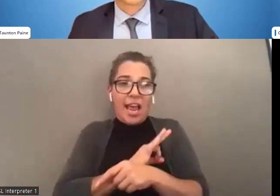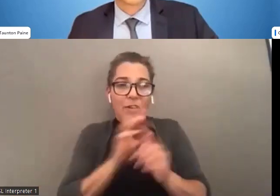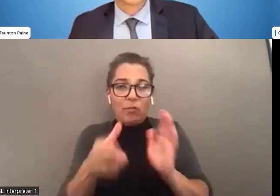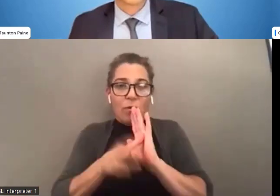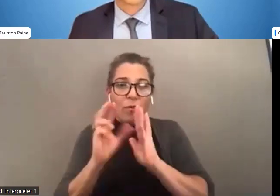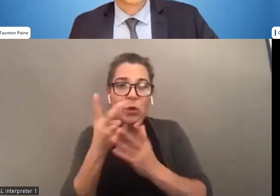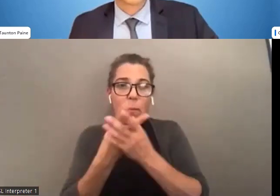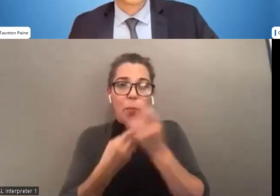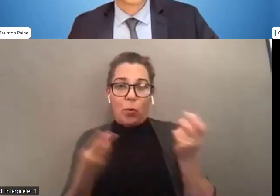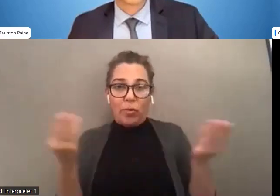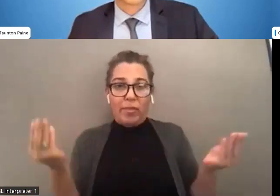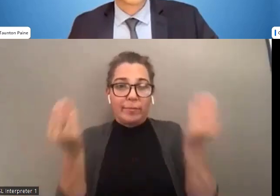Elyse Sullivan: Thank you.